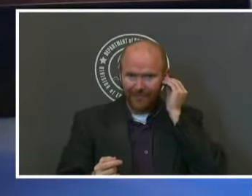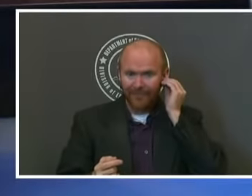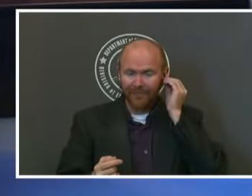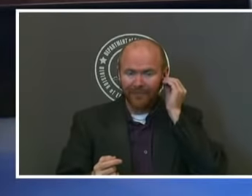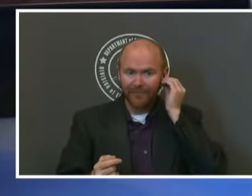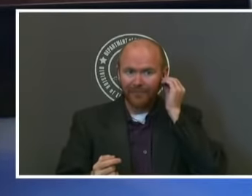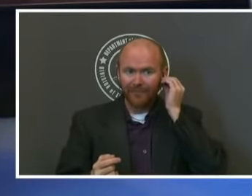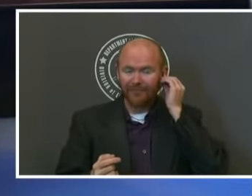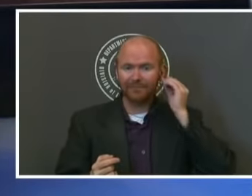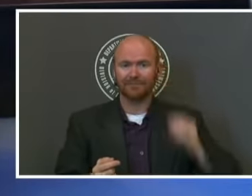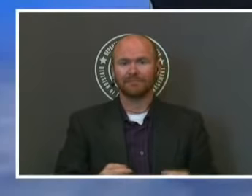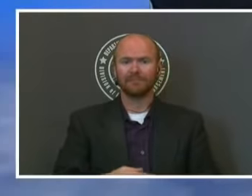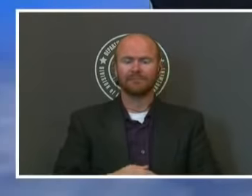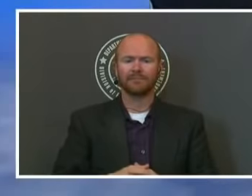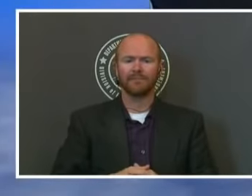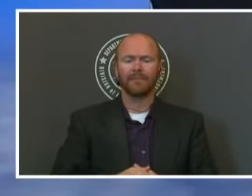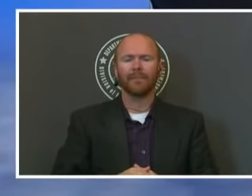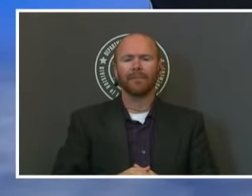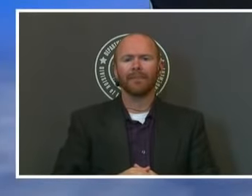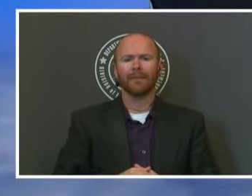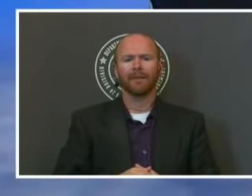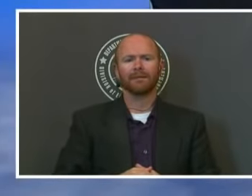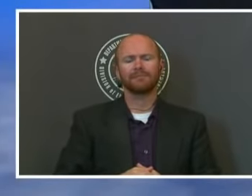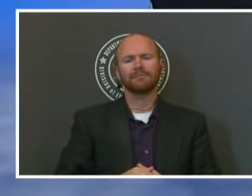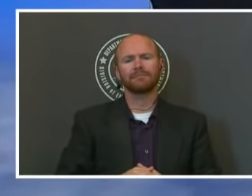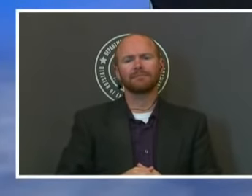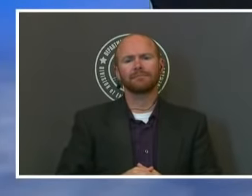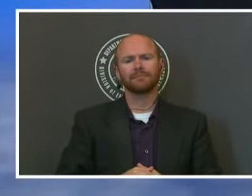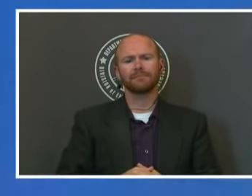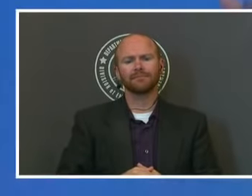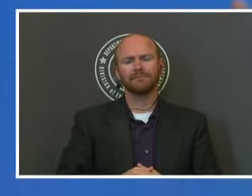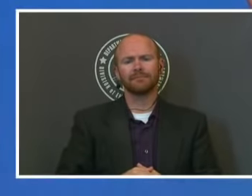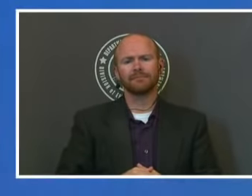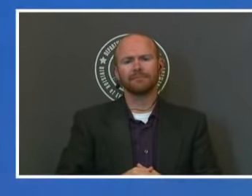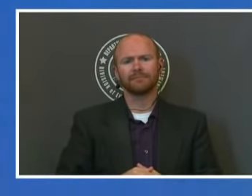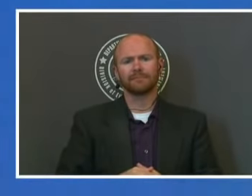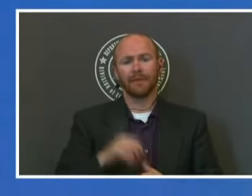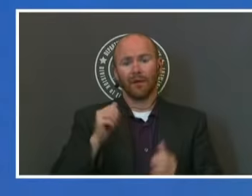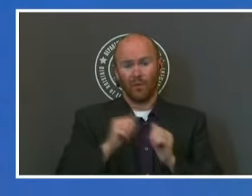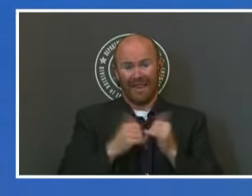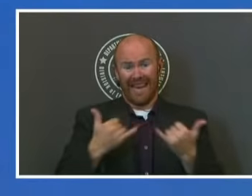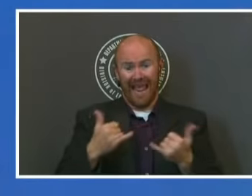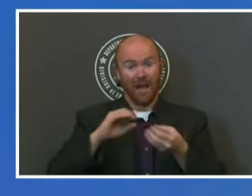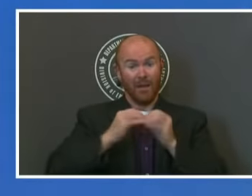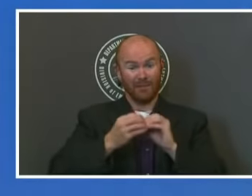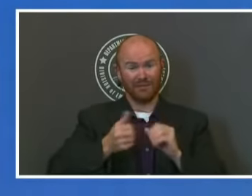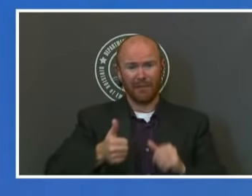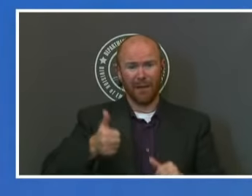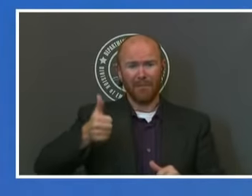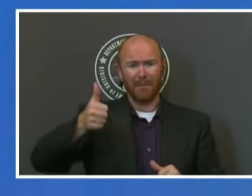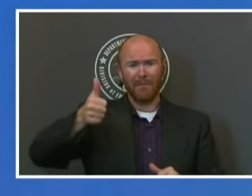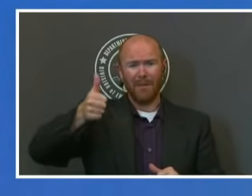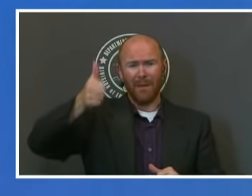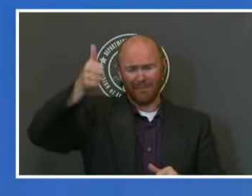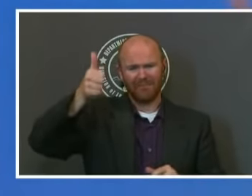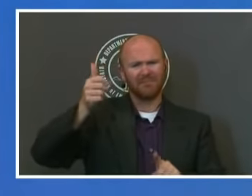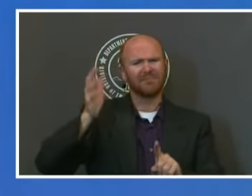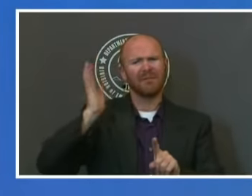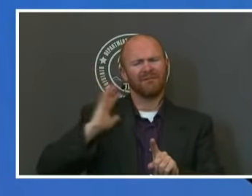the studio governor Arial Harrison with queue TV here with our rising cane's counts I know